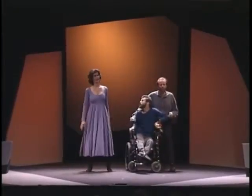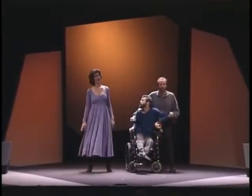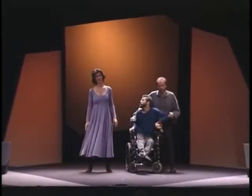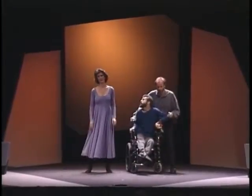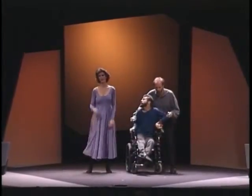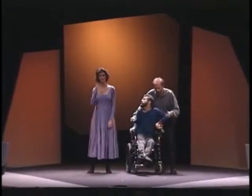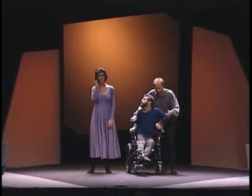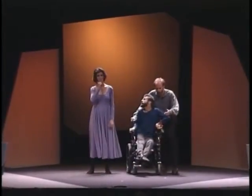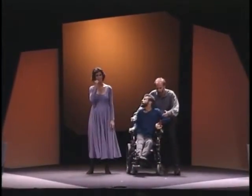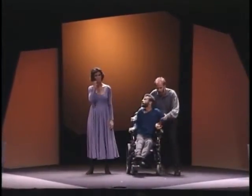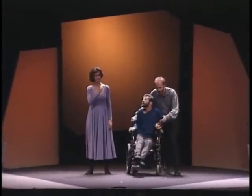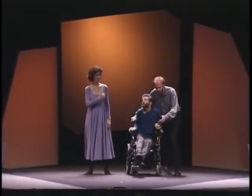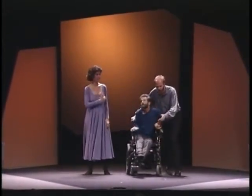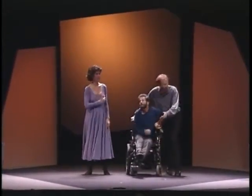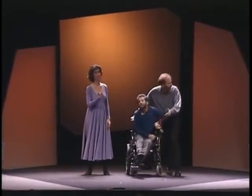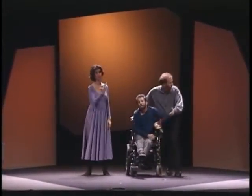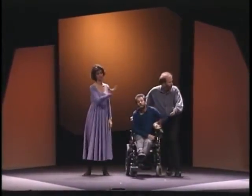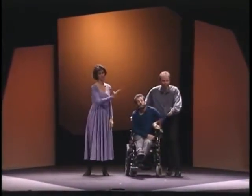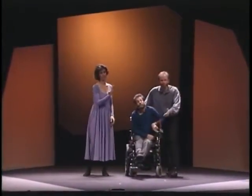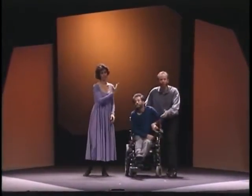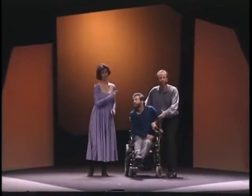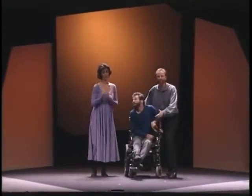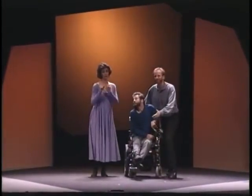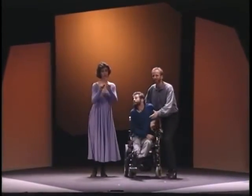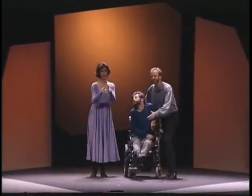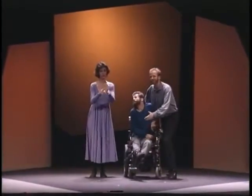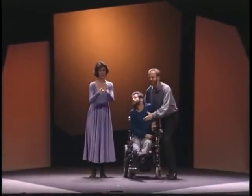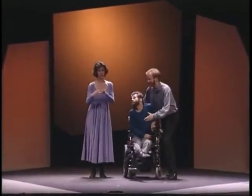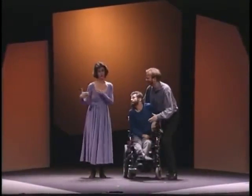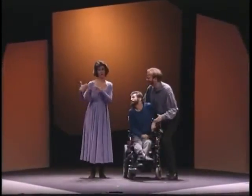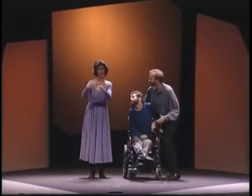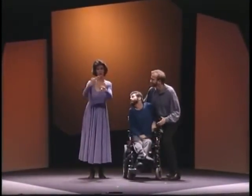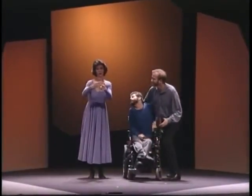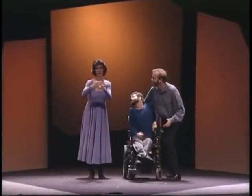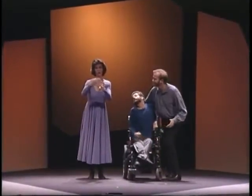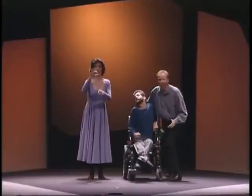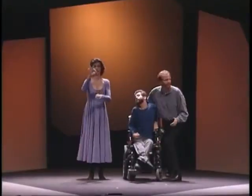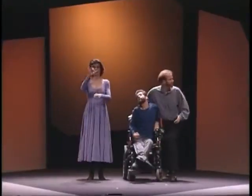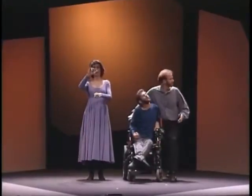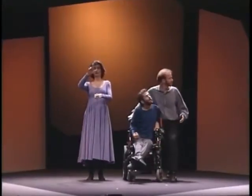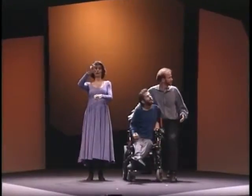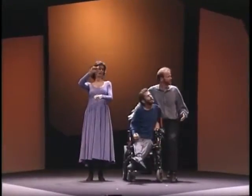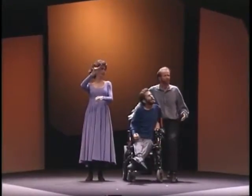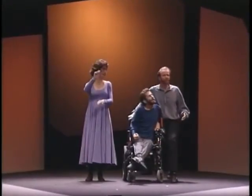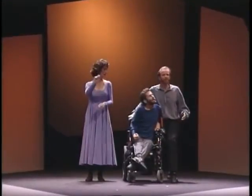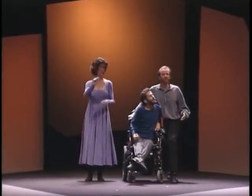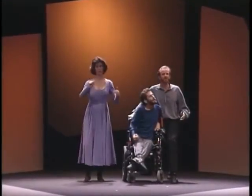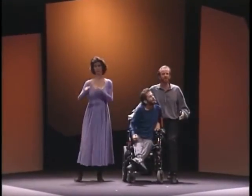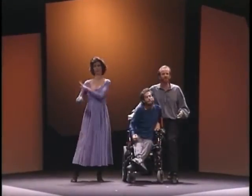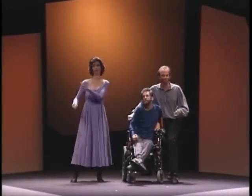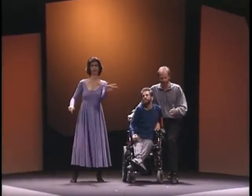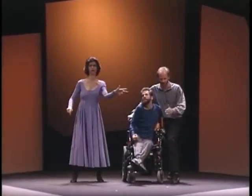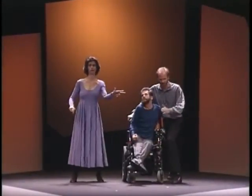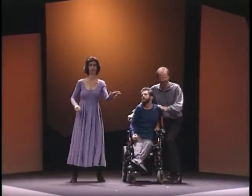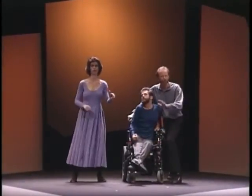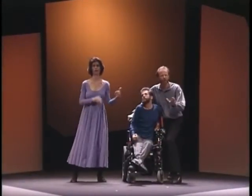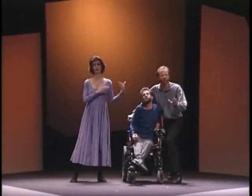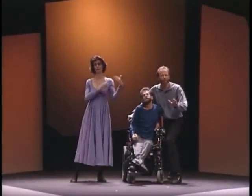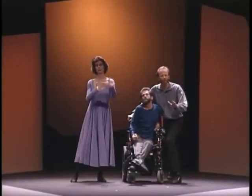day I approach the foreign room first in Maine a very busy street traffic whizzes